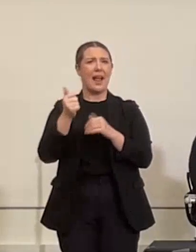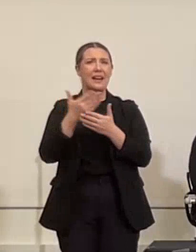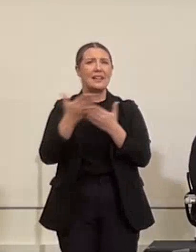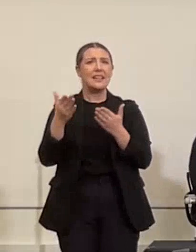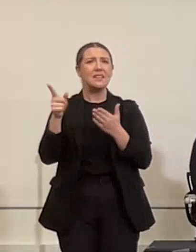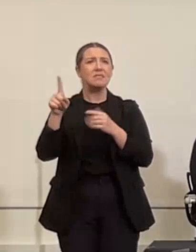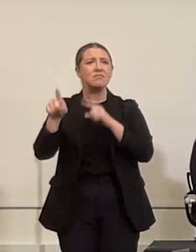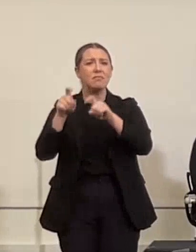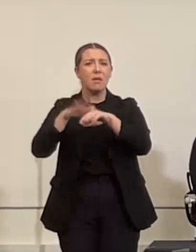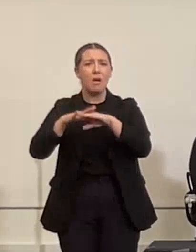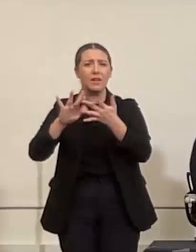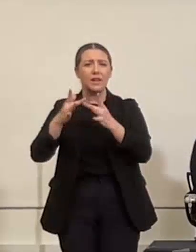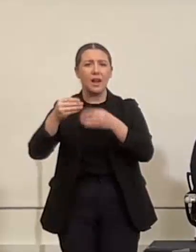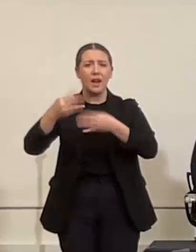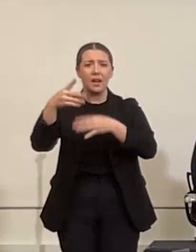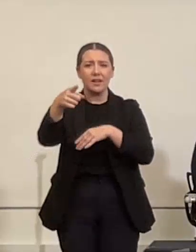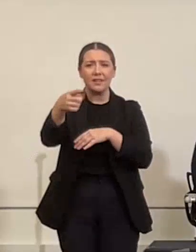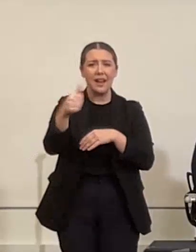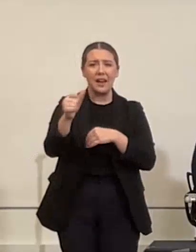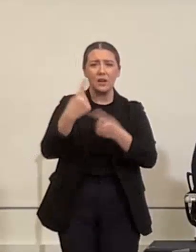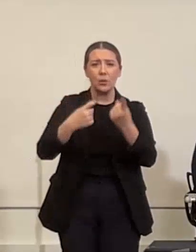There's AQ and A. Are there any questions online?